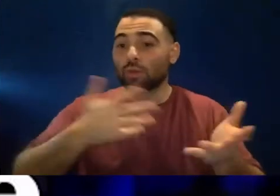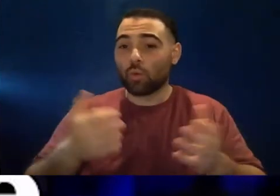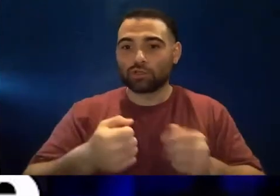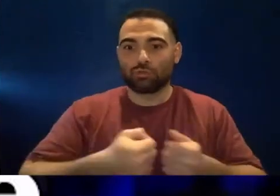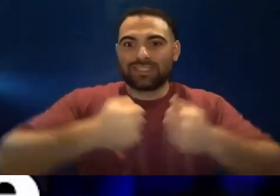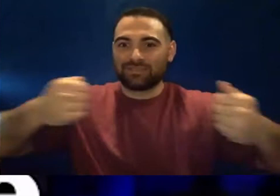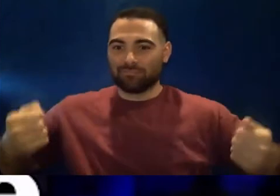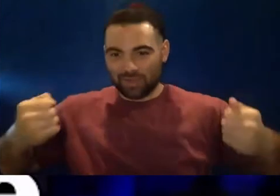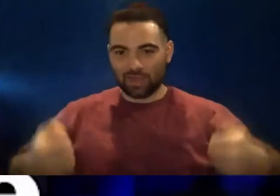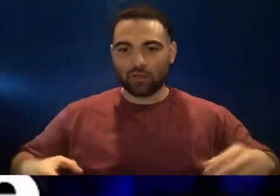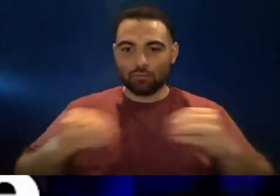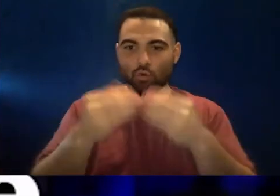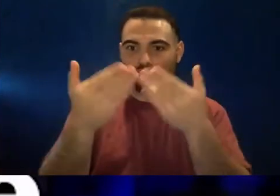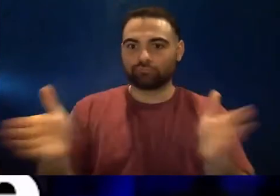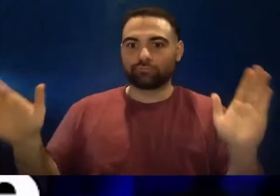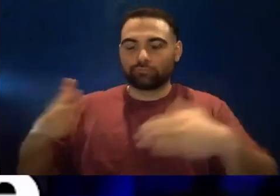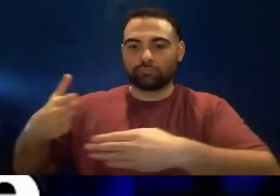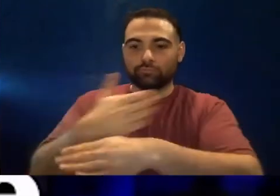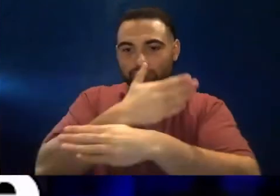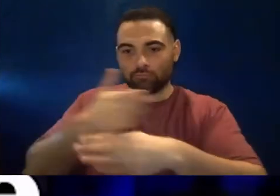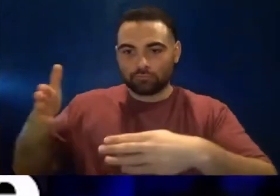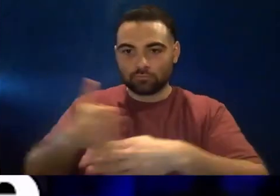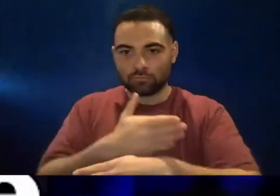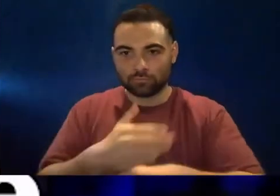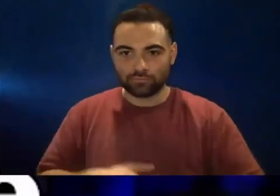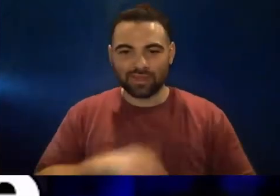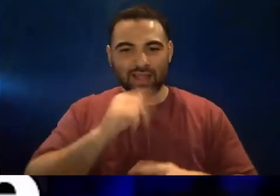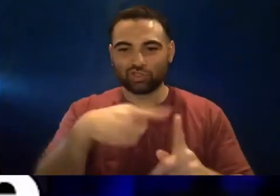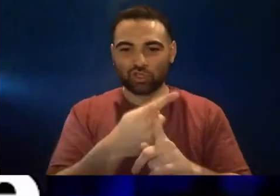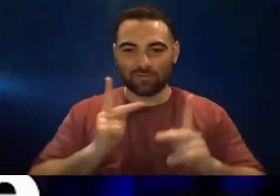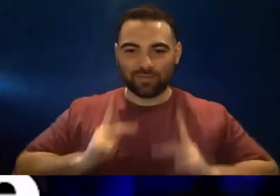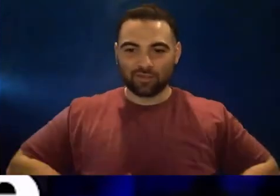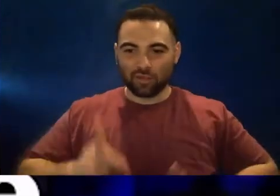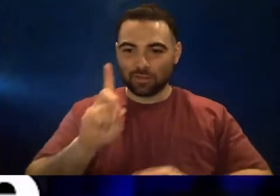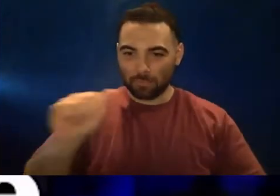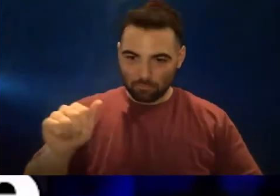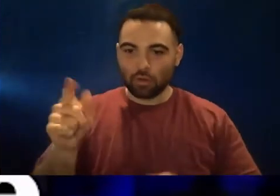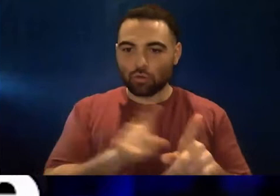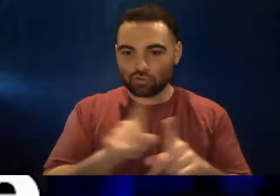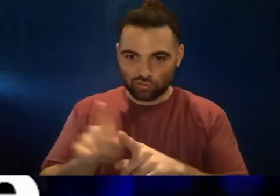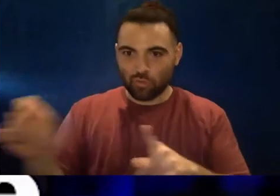and include the wider range, the reflective of the community itself,